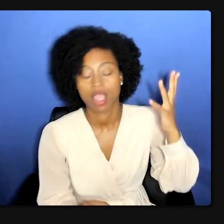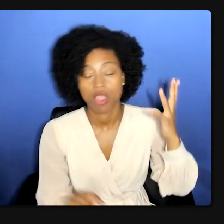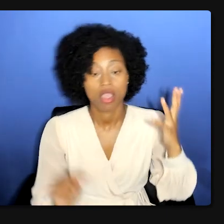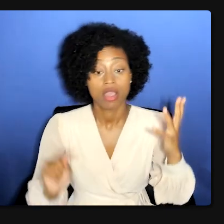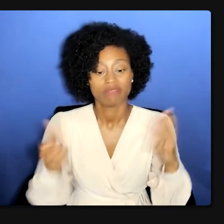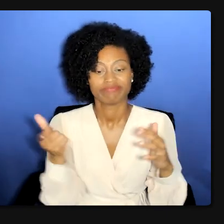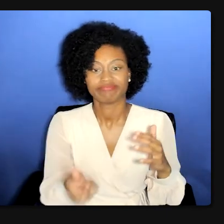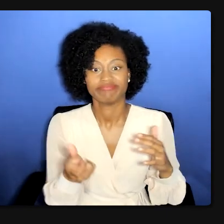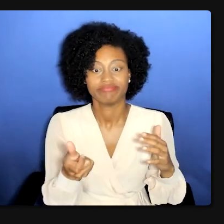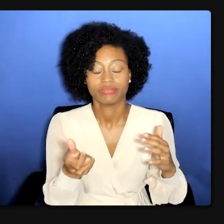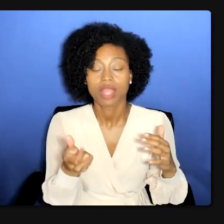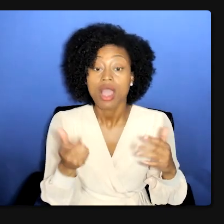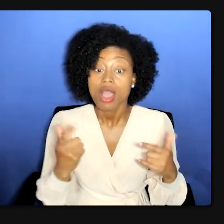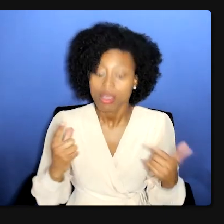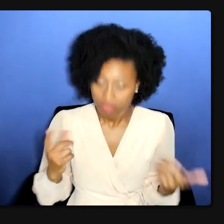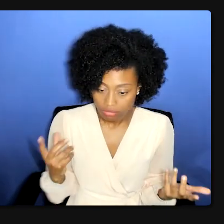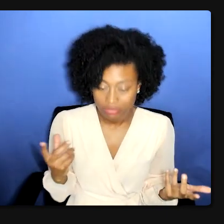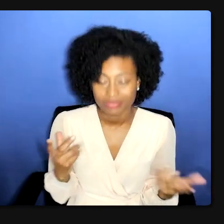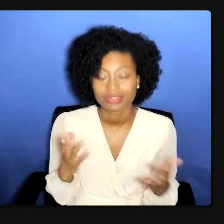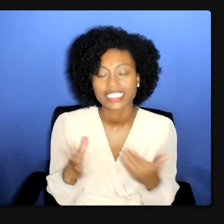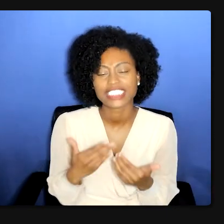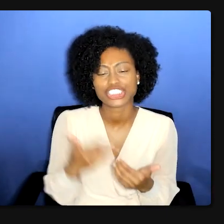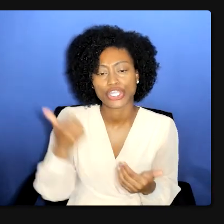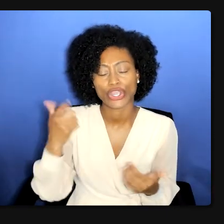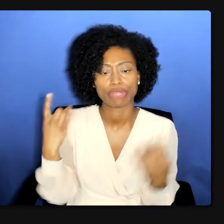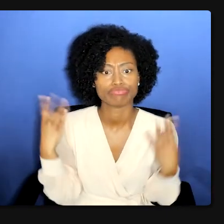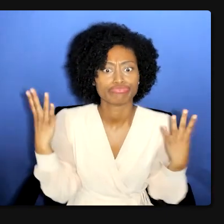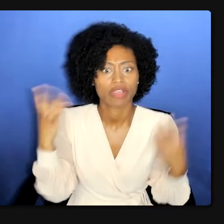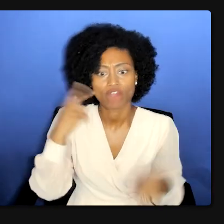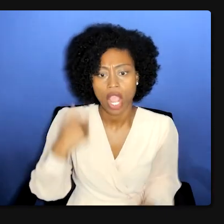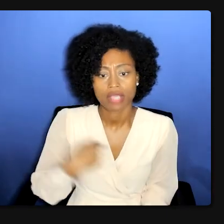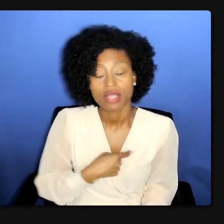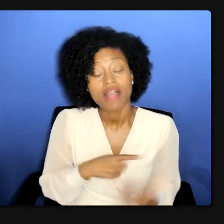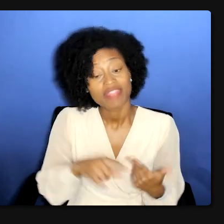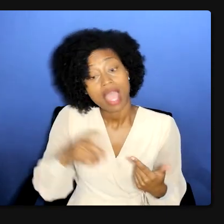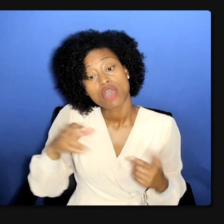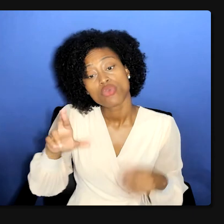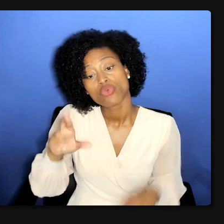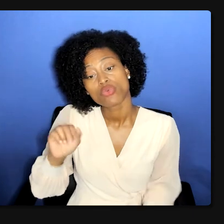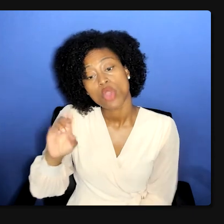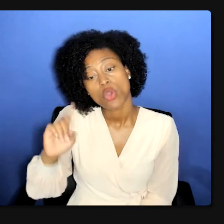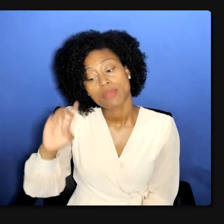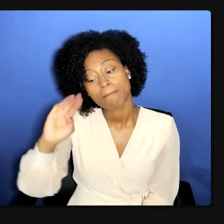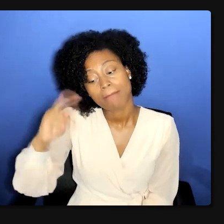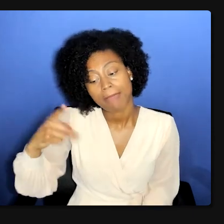We talk to them a lot about their roadmap and about things they have coming. The tool continues to evolve.